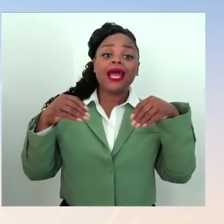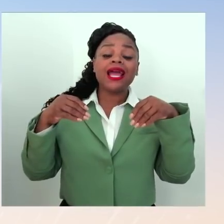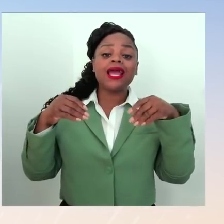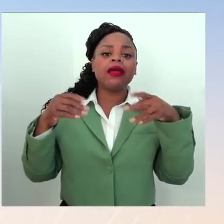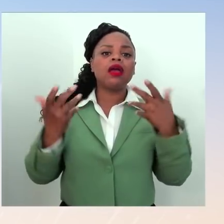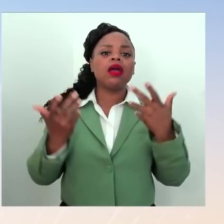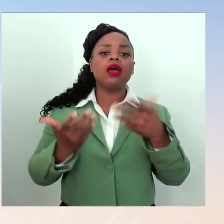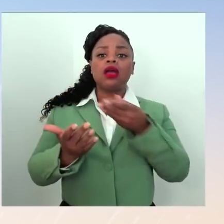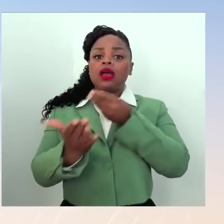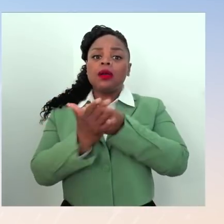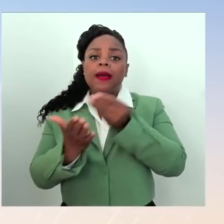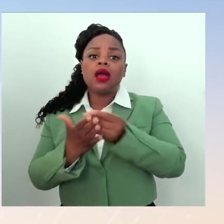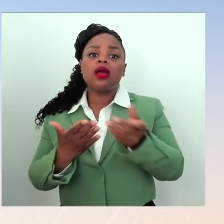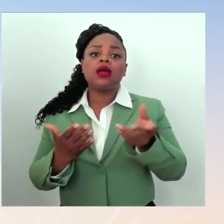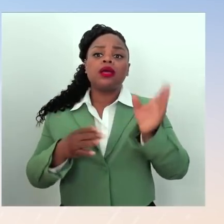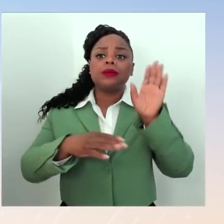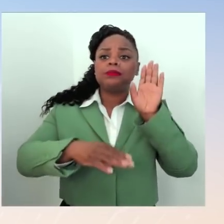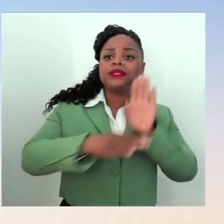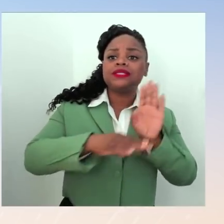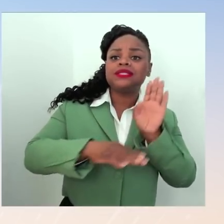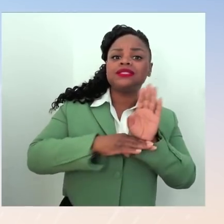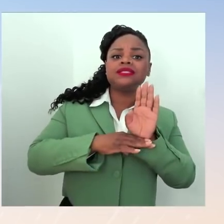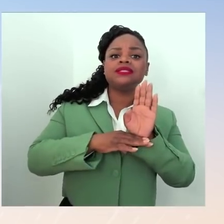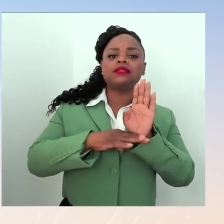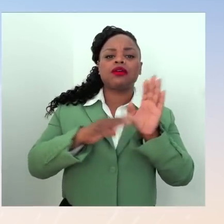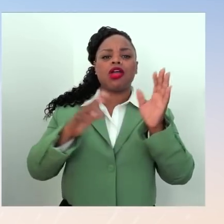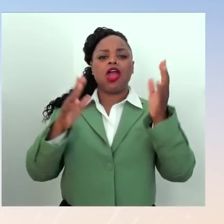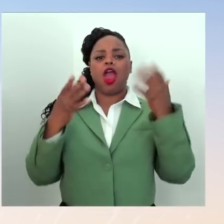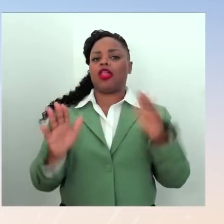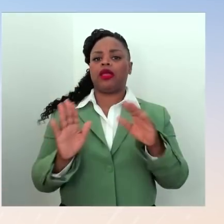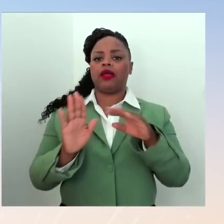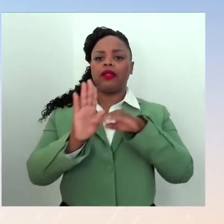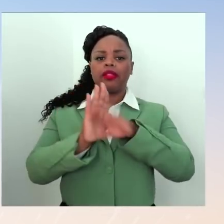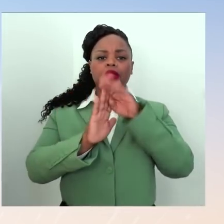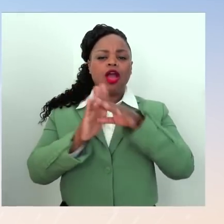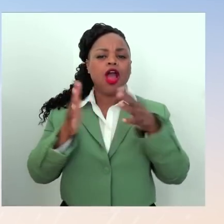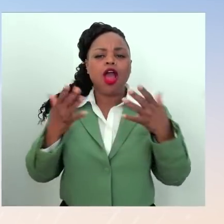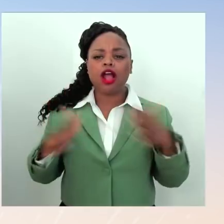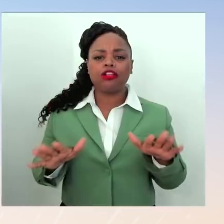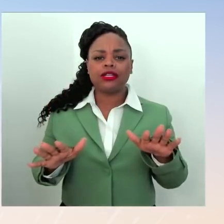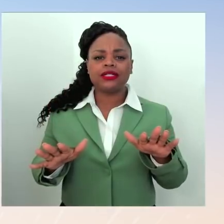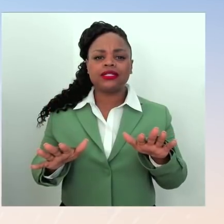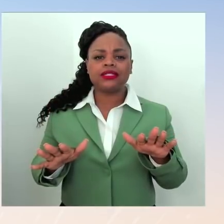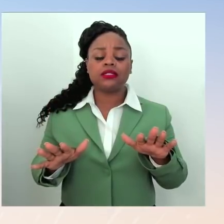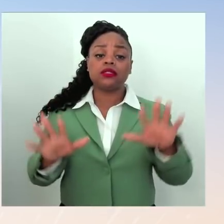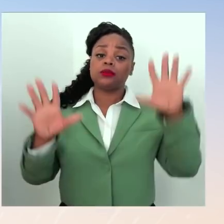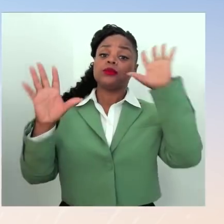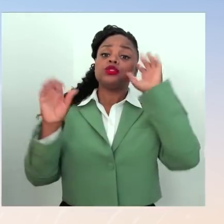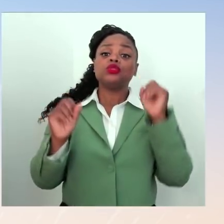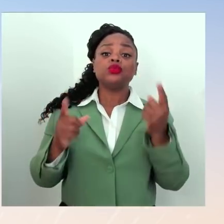the President has already taken steps: historic release from the Strategic Petroleum Reserve -- one that's done in a coordinated fashion.